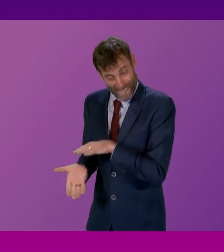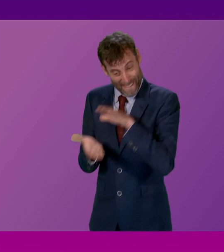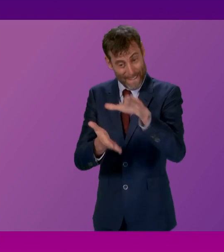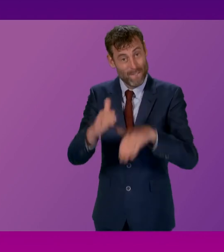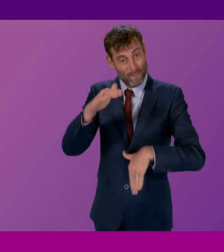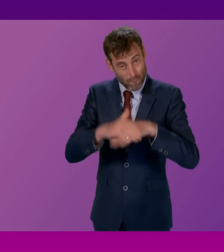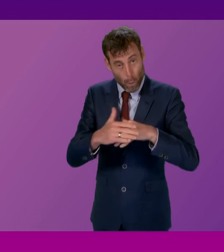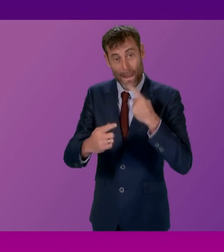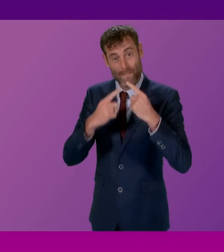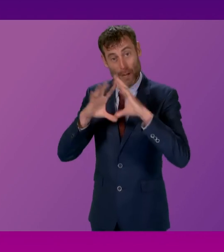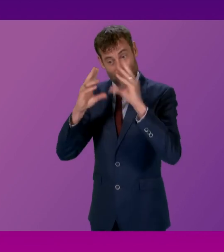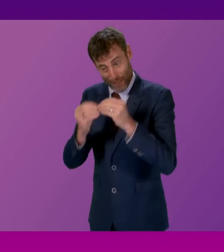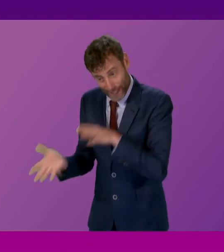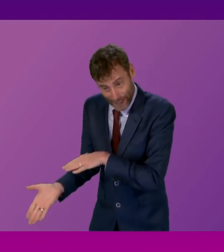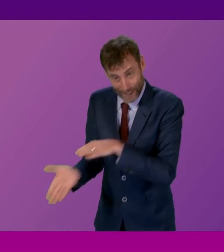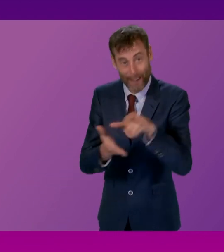all requests from the Covid inquiry?